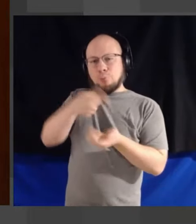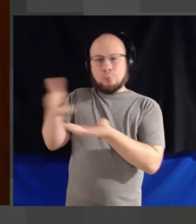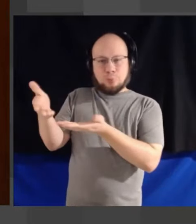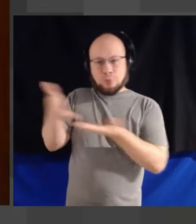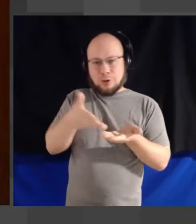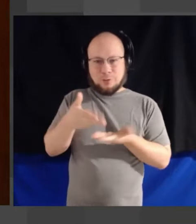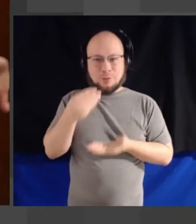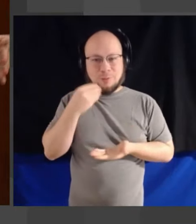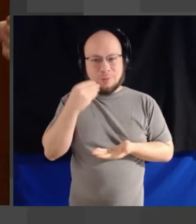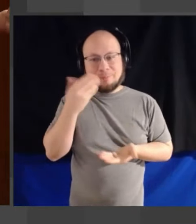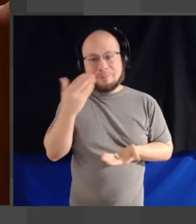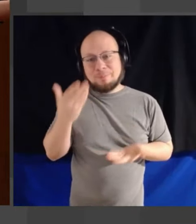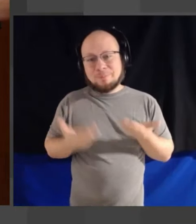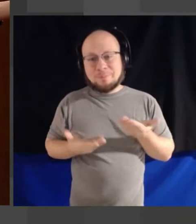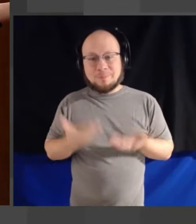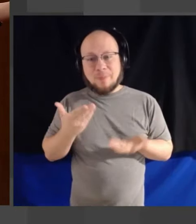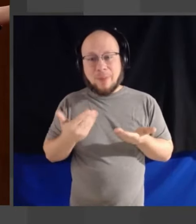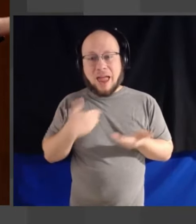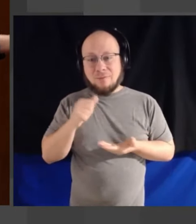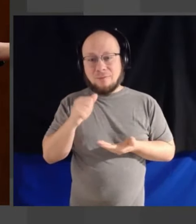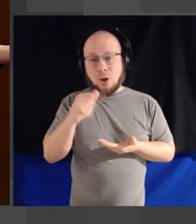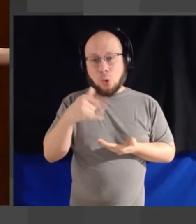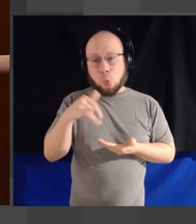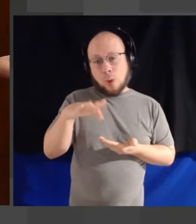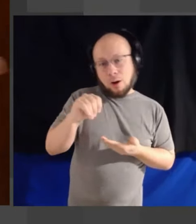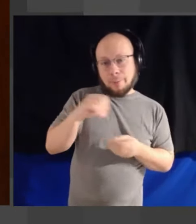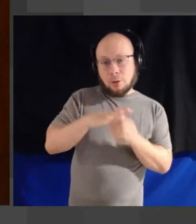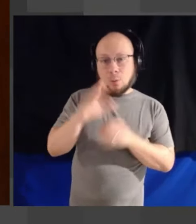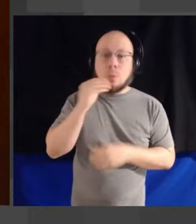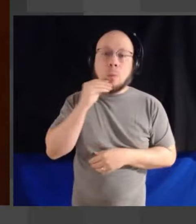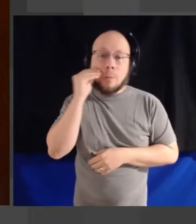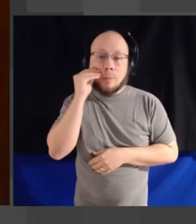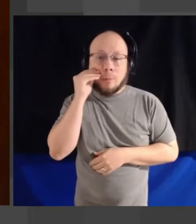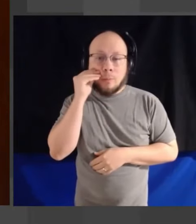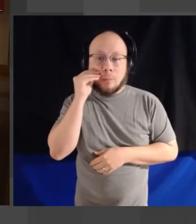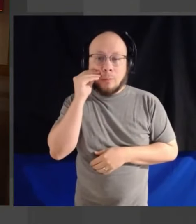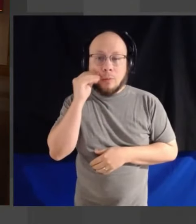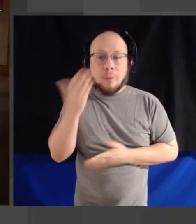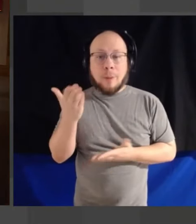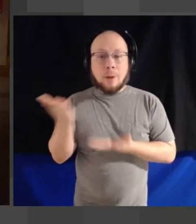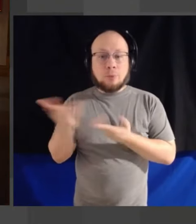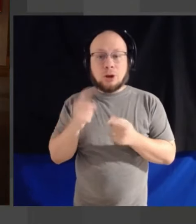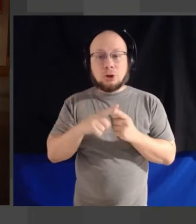UP IN THE BUCKET AND TAKE THEM